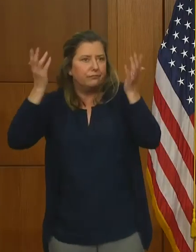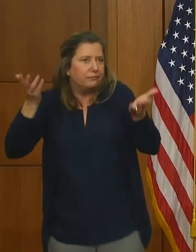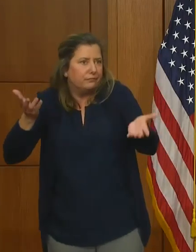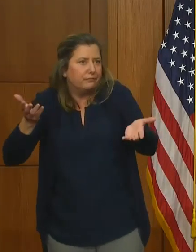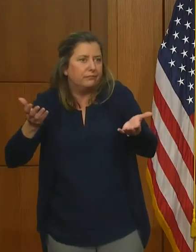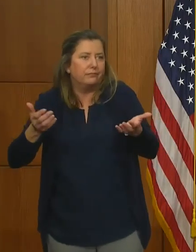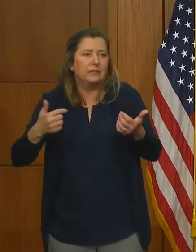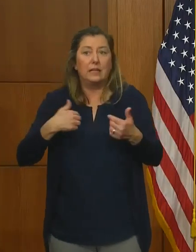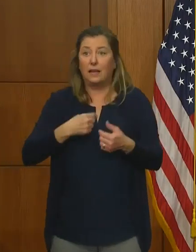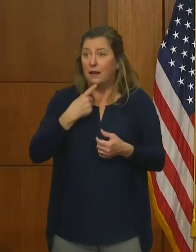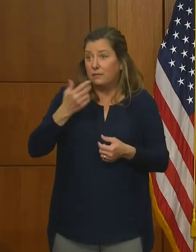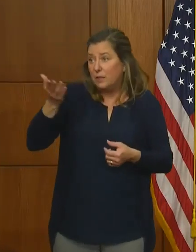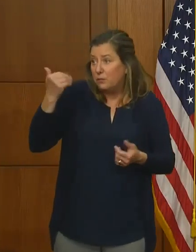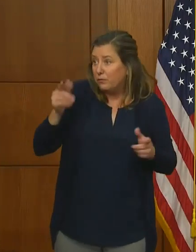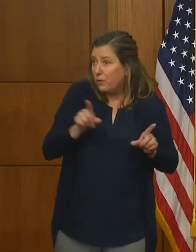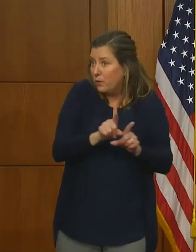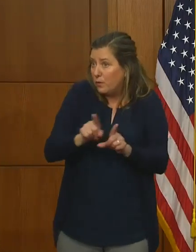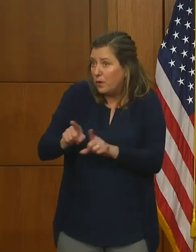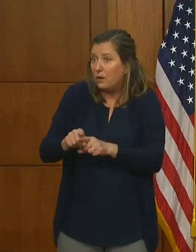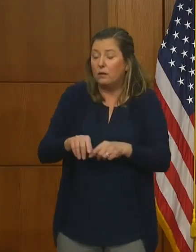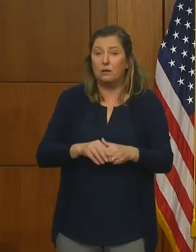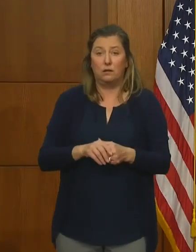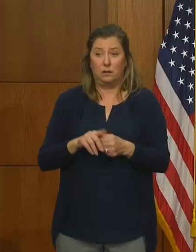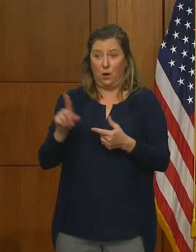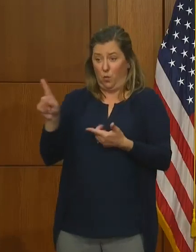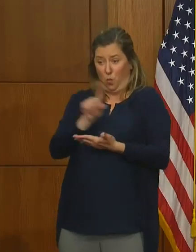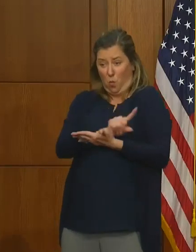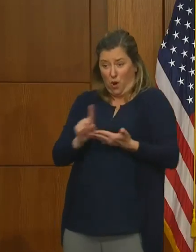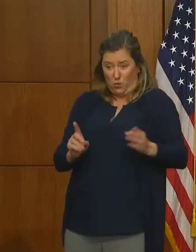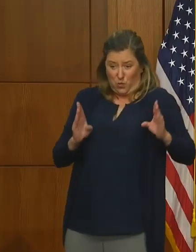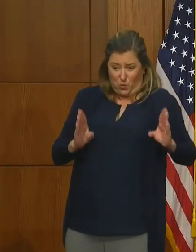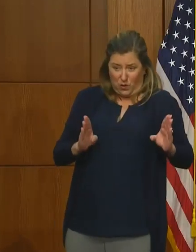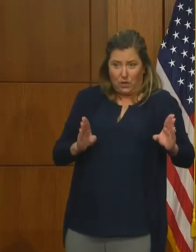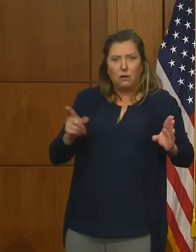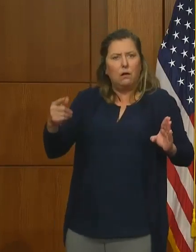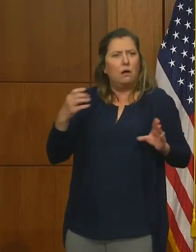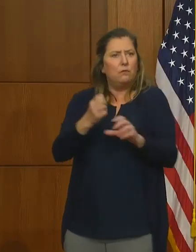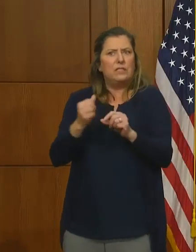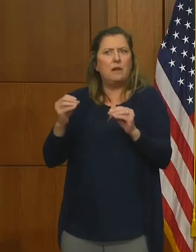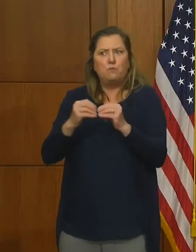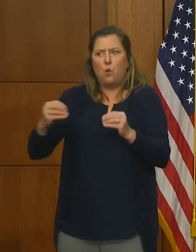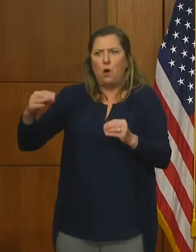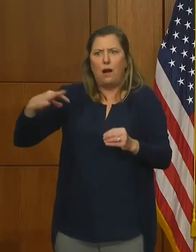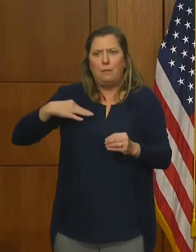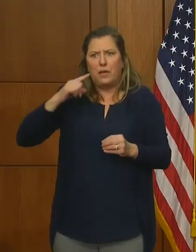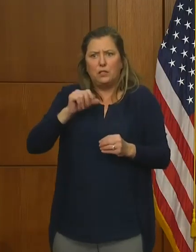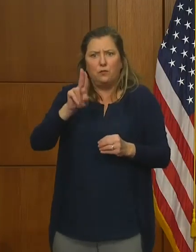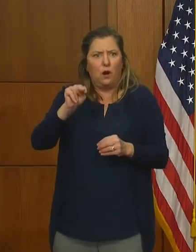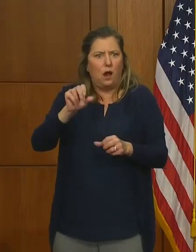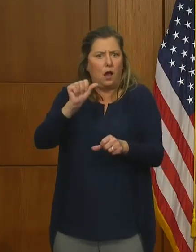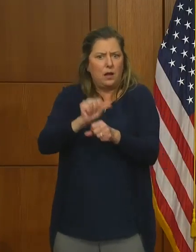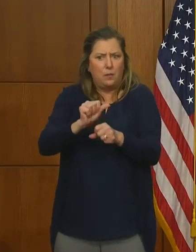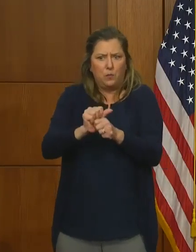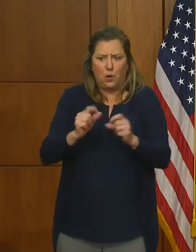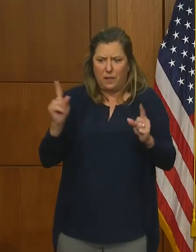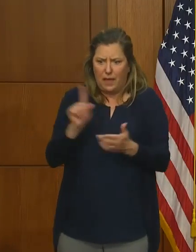THAT THEY'VE JUST LITERALLY BEEN INUNDATED AND AS YOU PROBABLY HEARD ME SAY BEFORE-